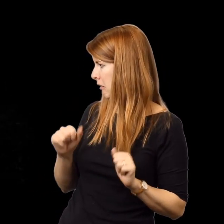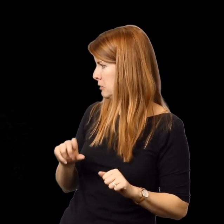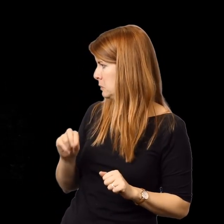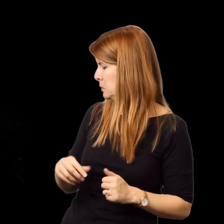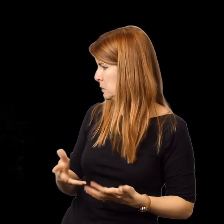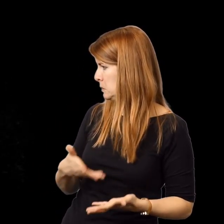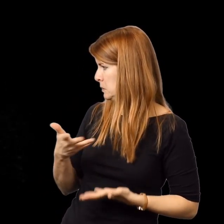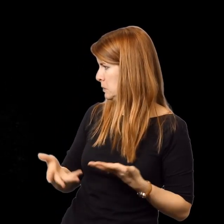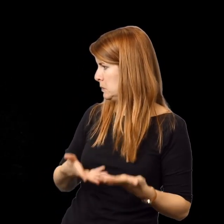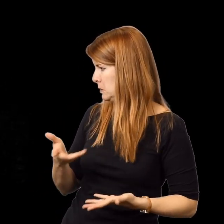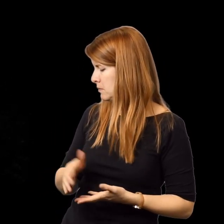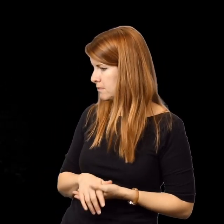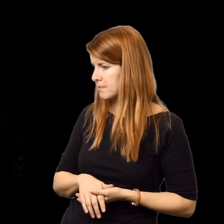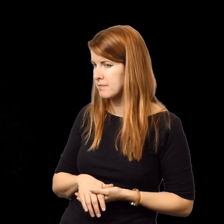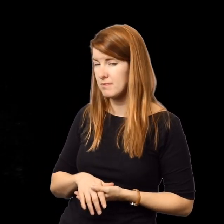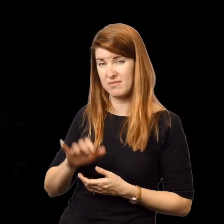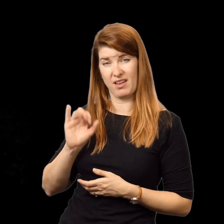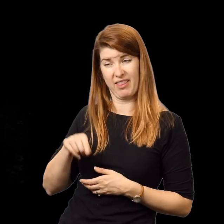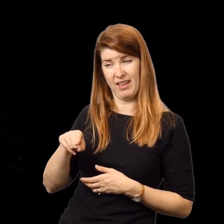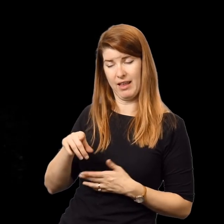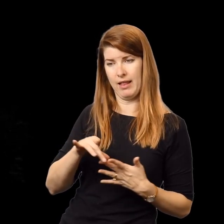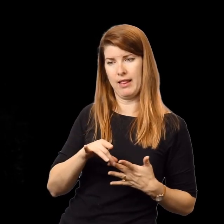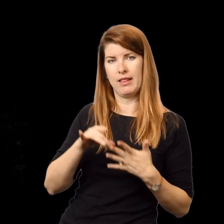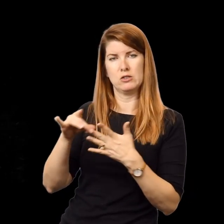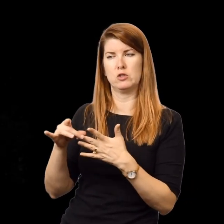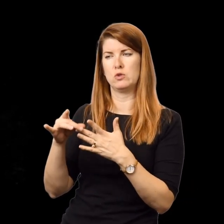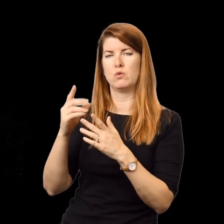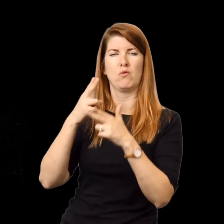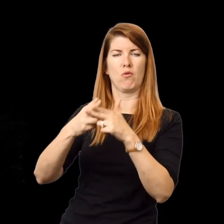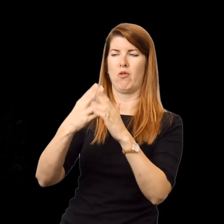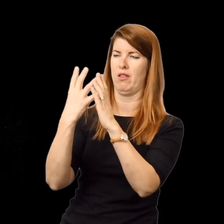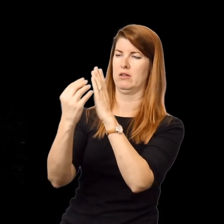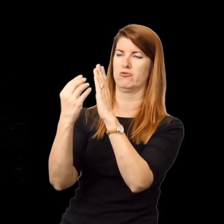and that also leads to an external locus of control.